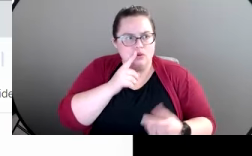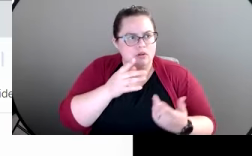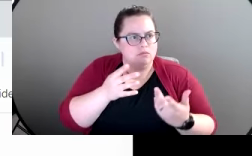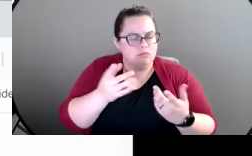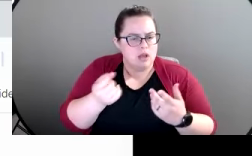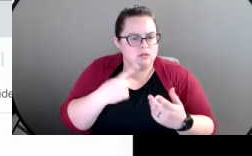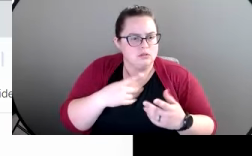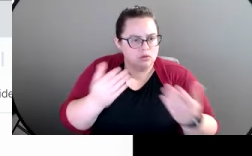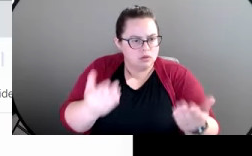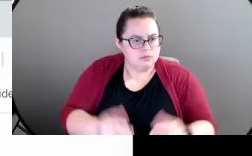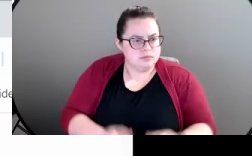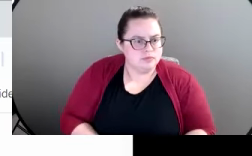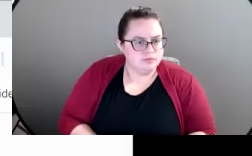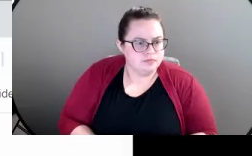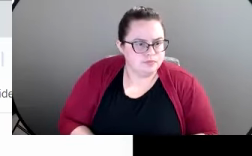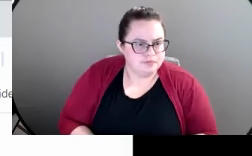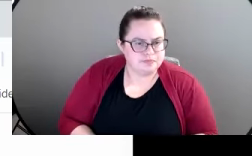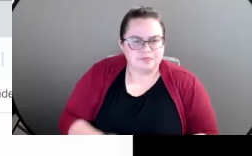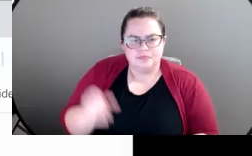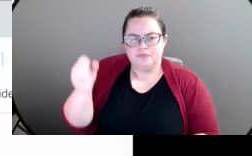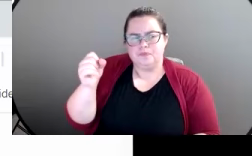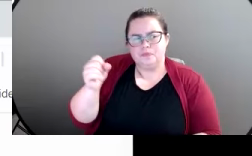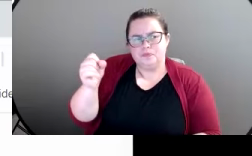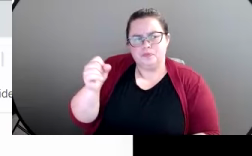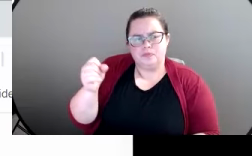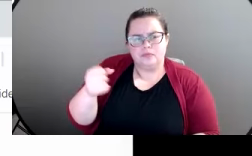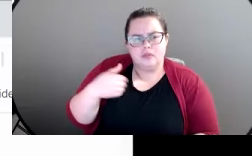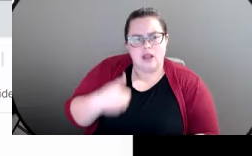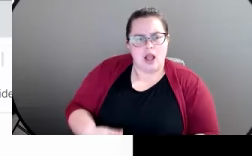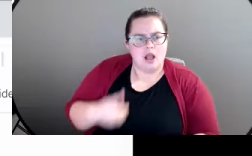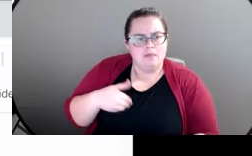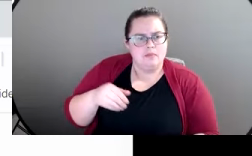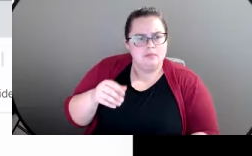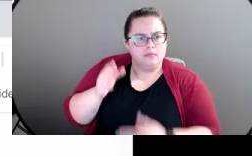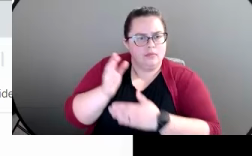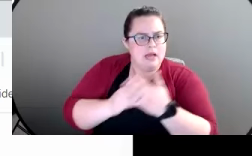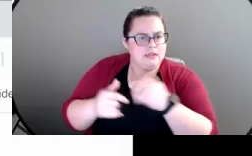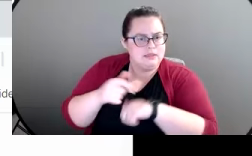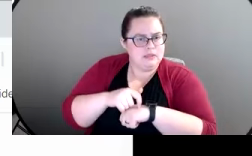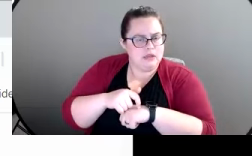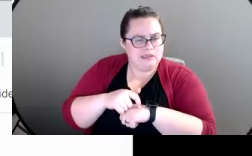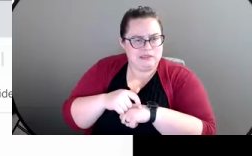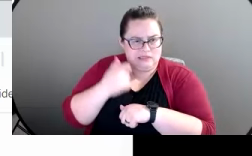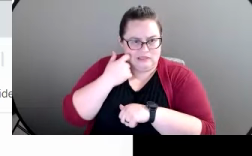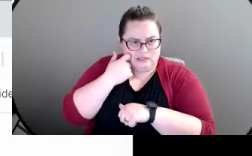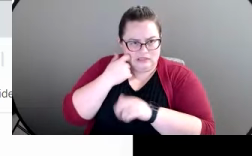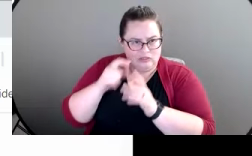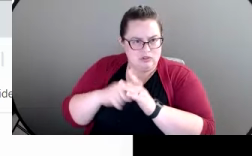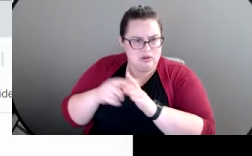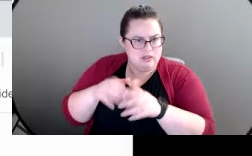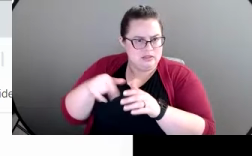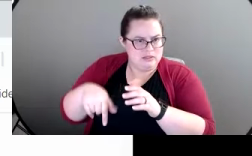I, so I'm an adjunct, a new adjunct. I just taught a class this summer.